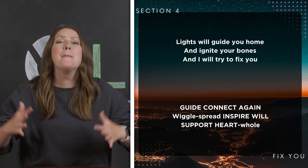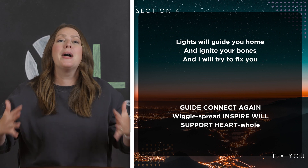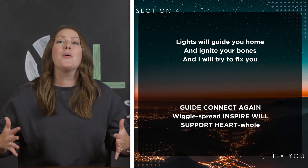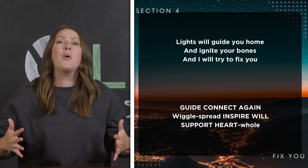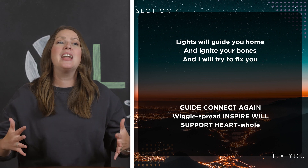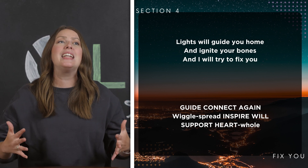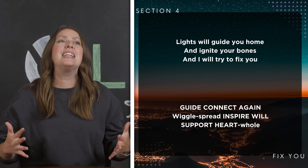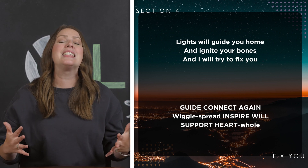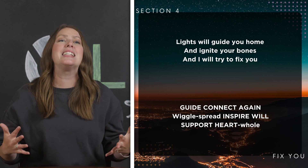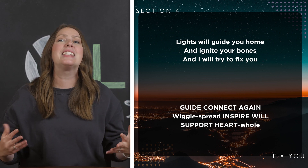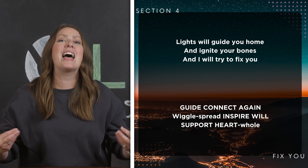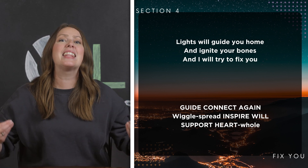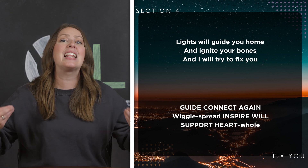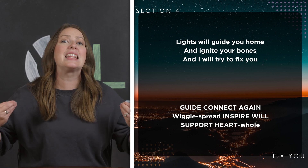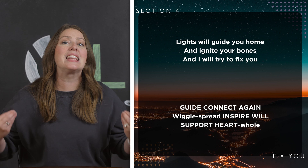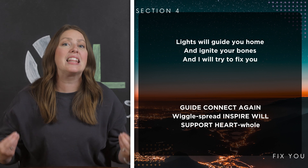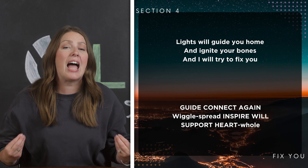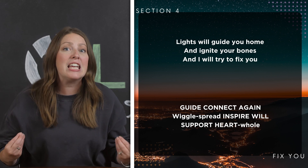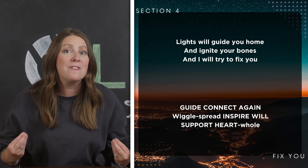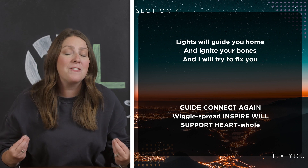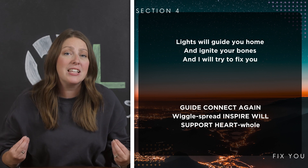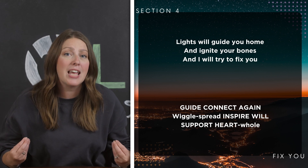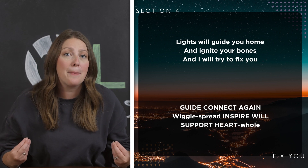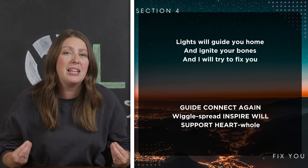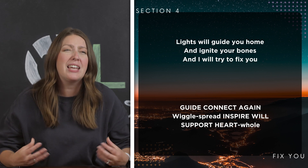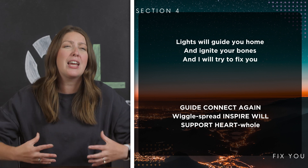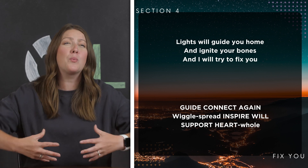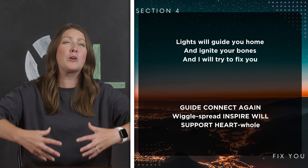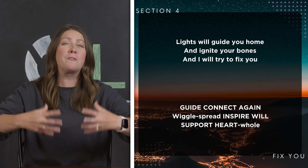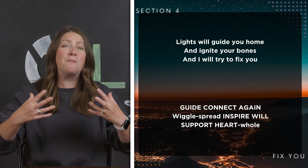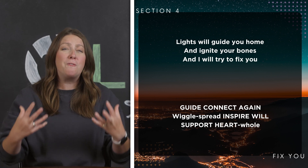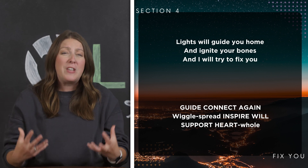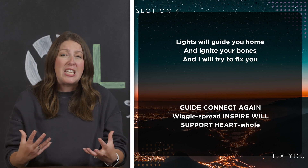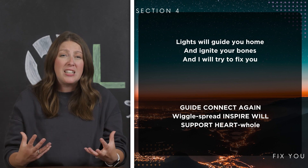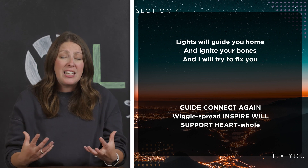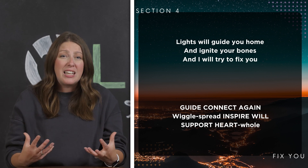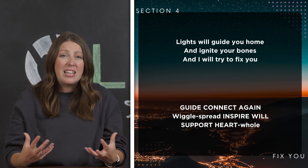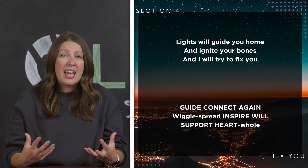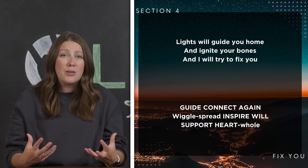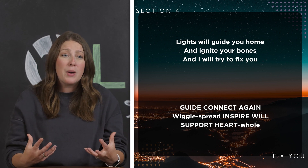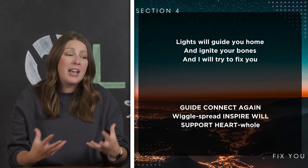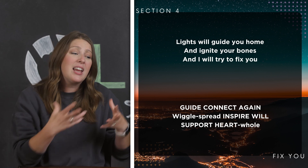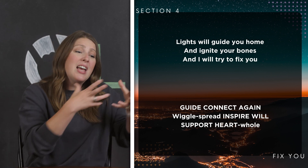But what it is is that that life is happening again. We're feeling again, right?